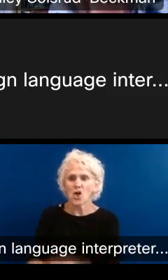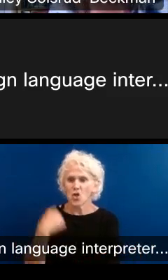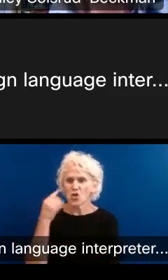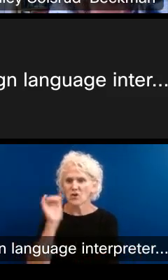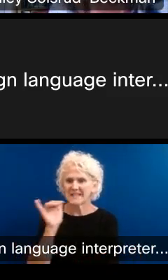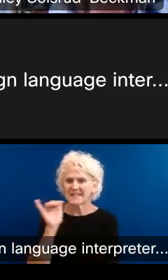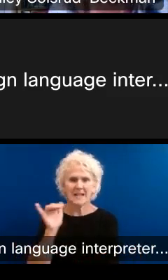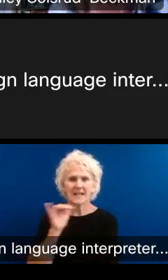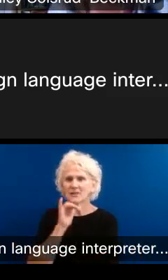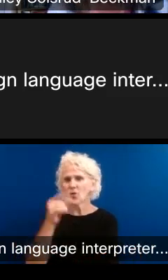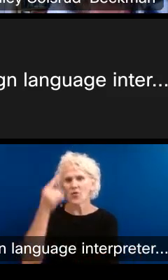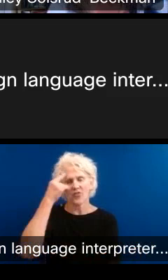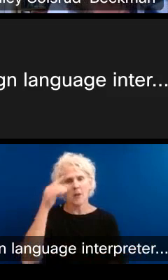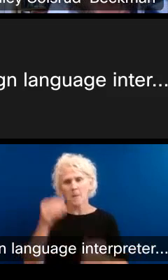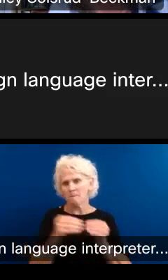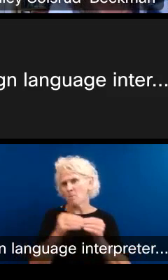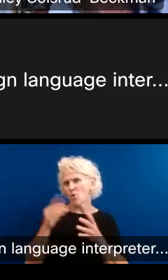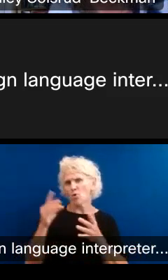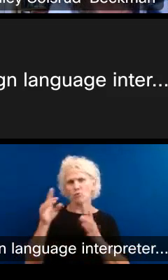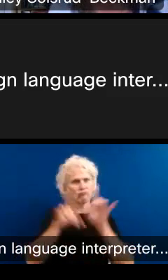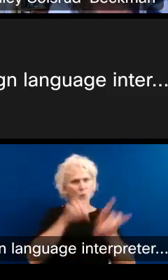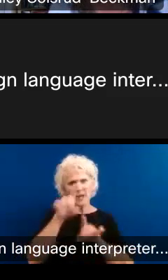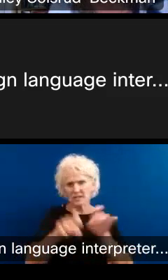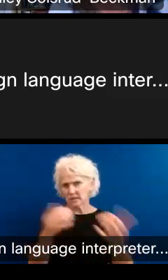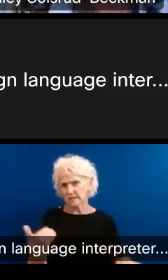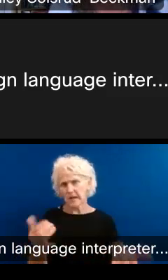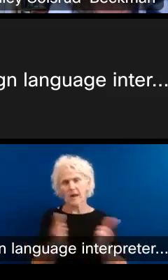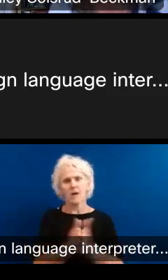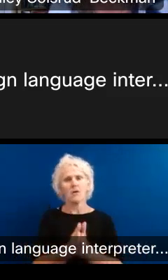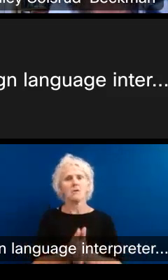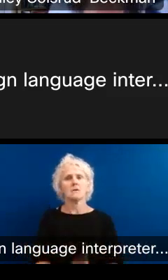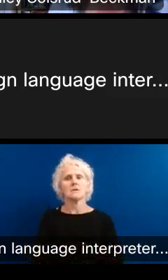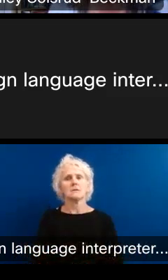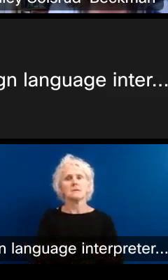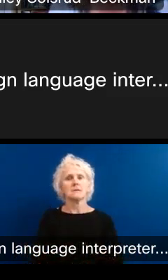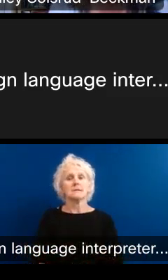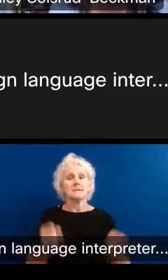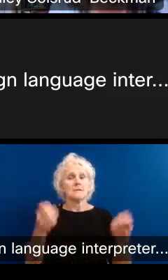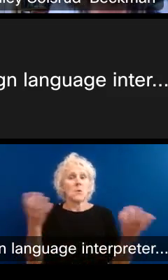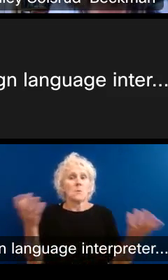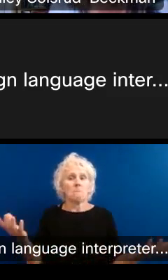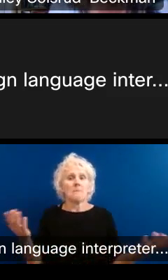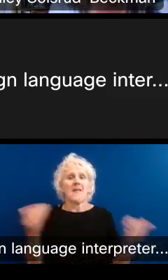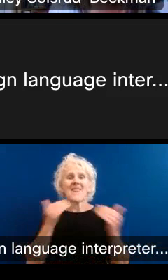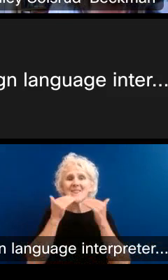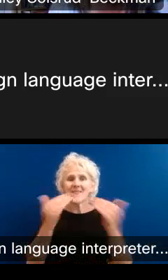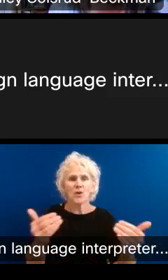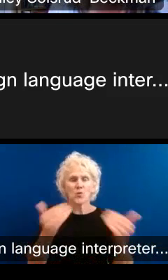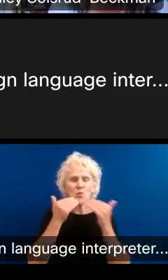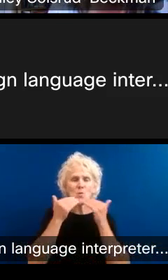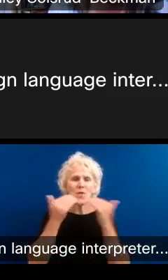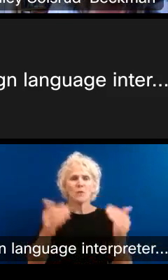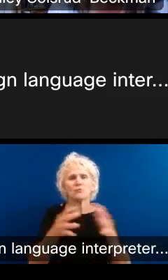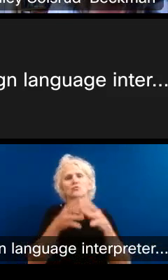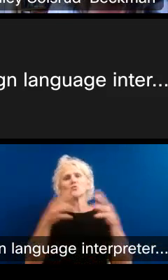any other questions right at the moment. So, thank you all so much for joining us for this